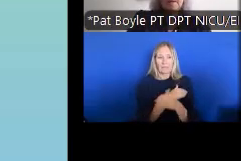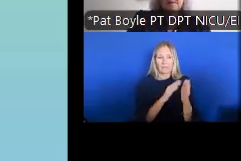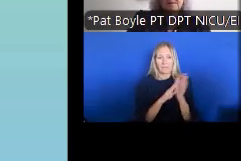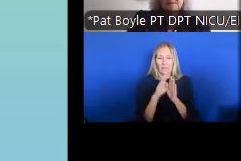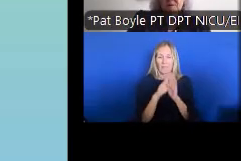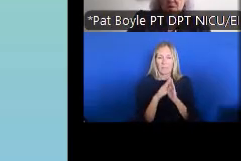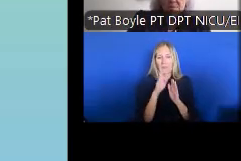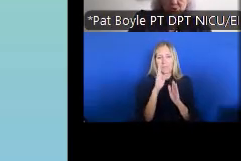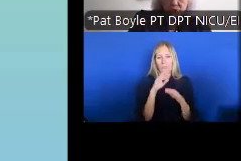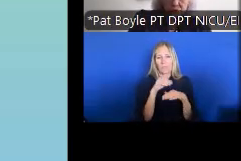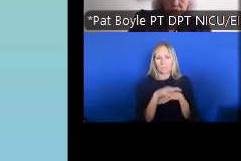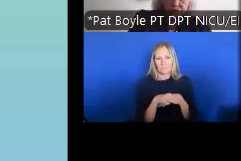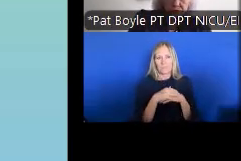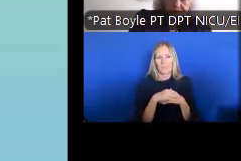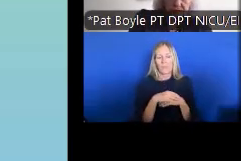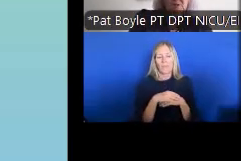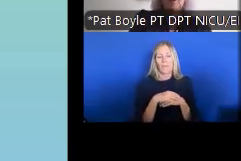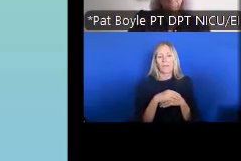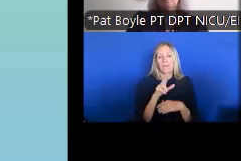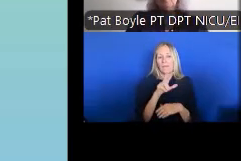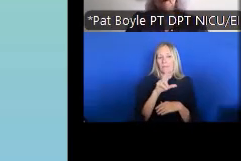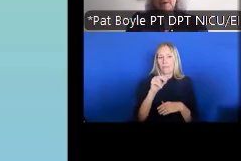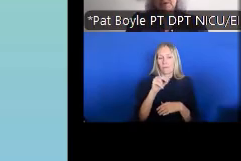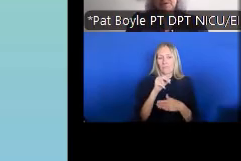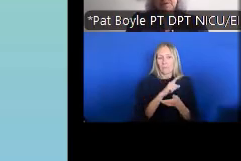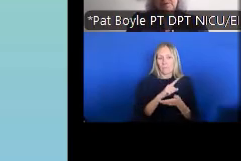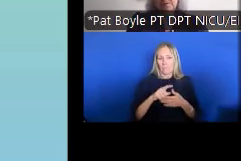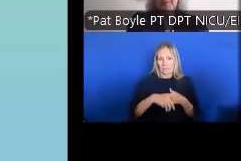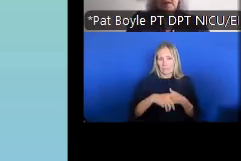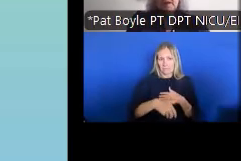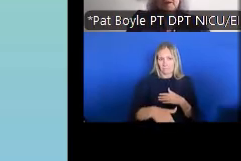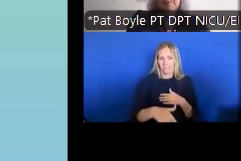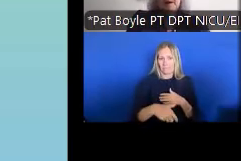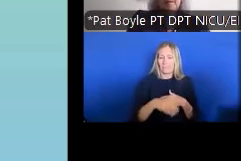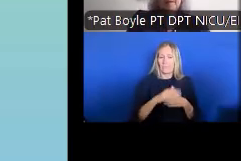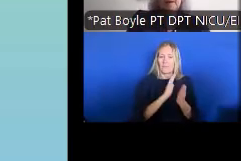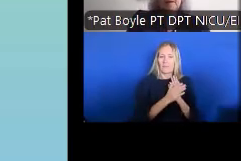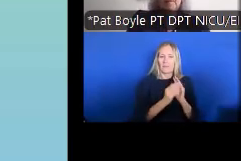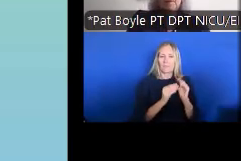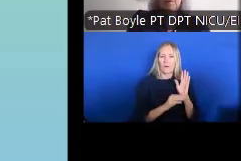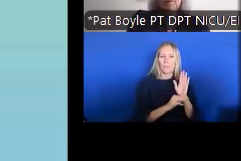it's very mature in utero, ex utero, but the individual